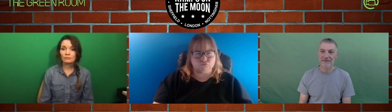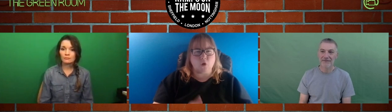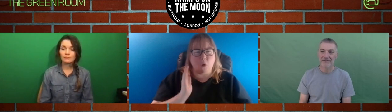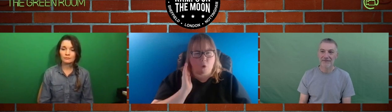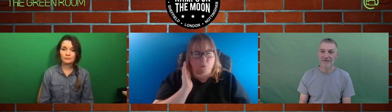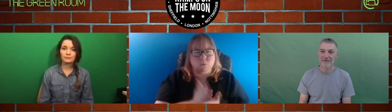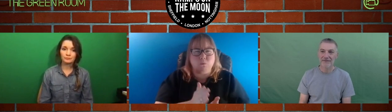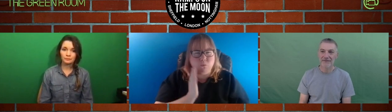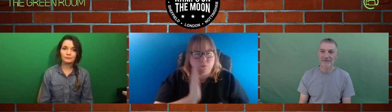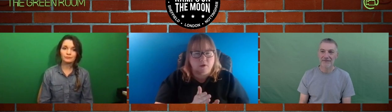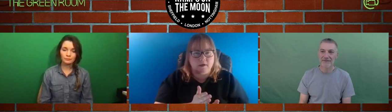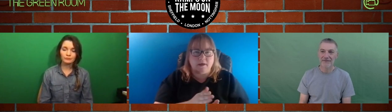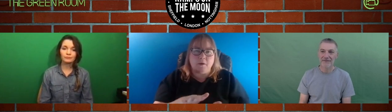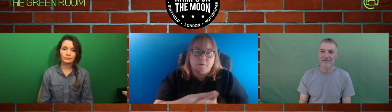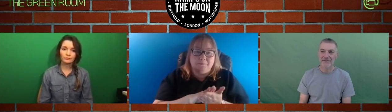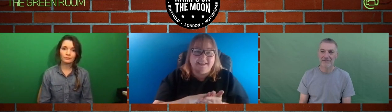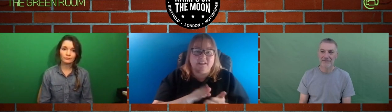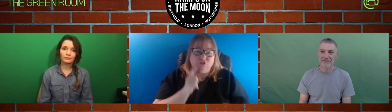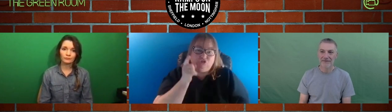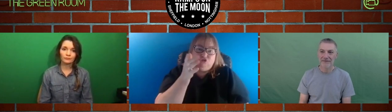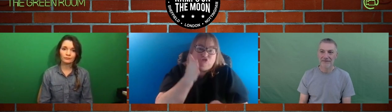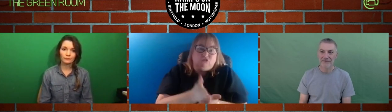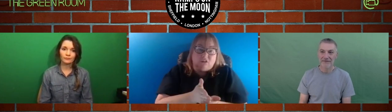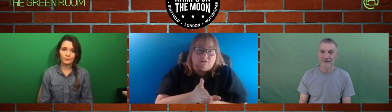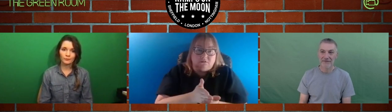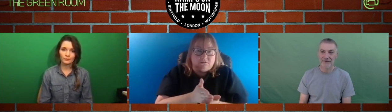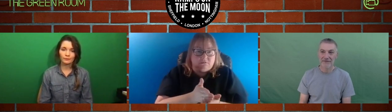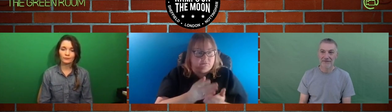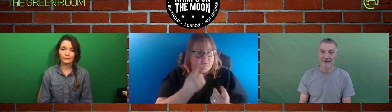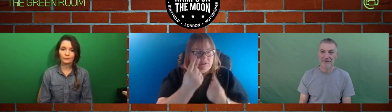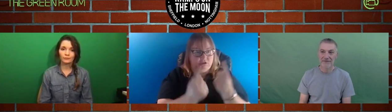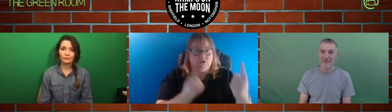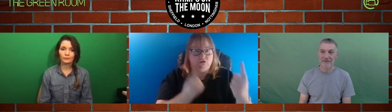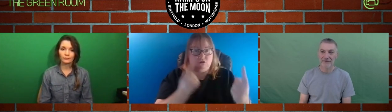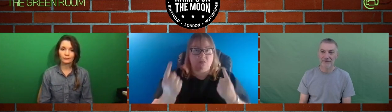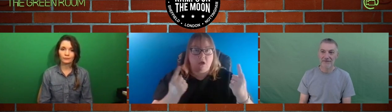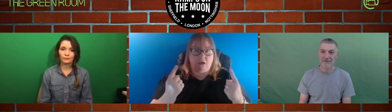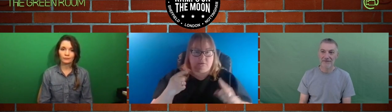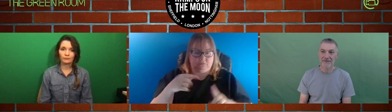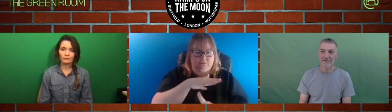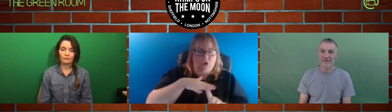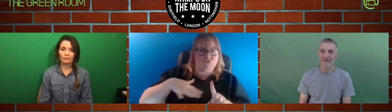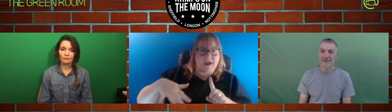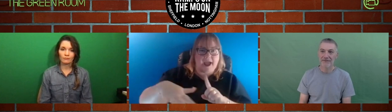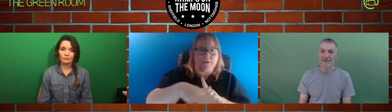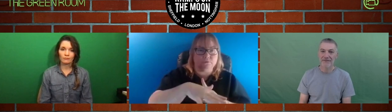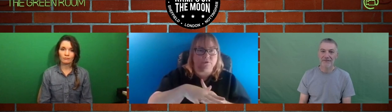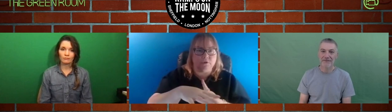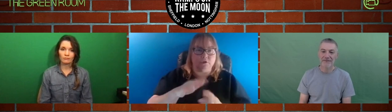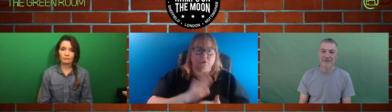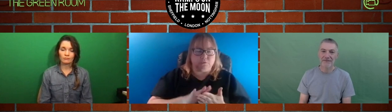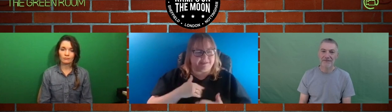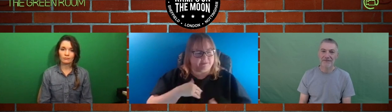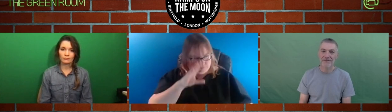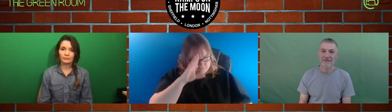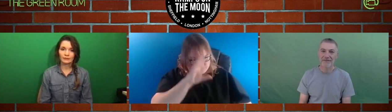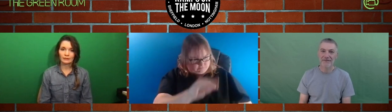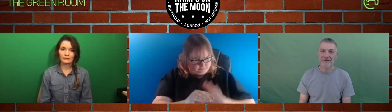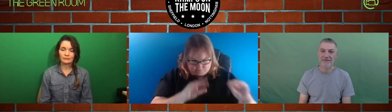trust in the people around you to make the changes that you think is possible. We've